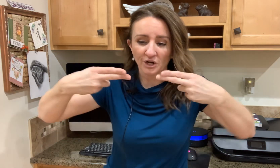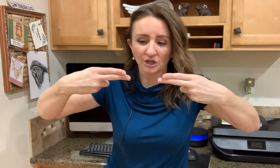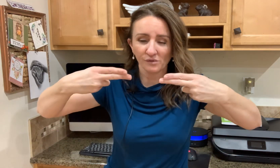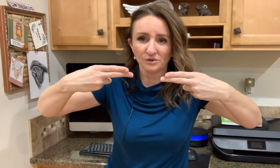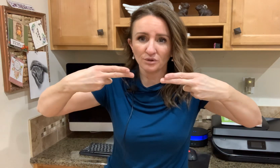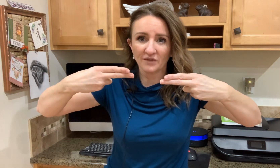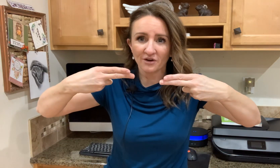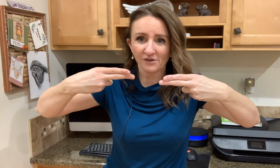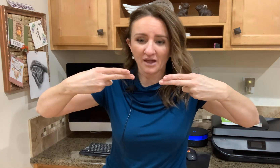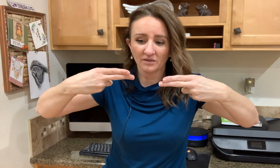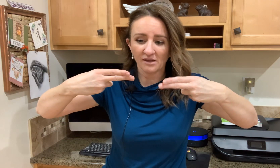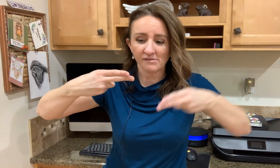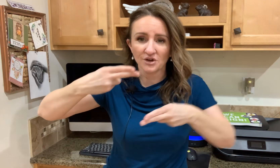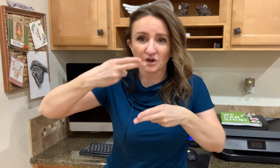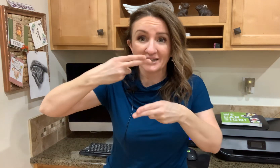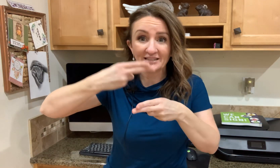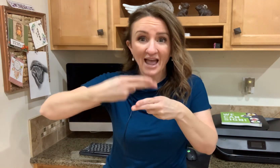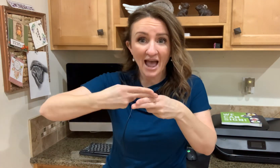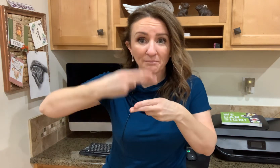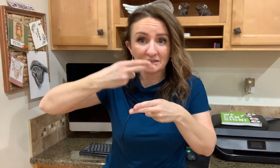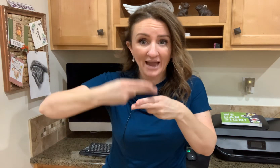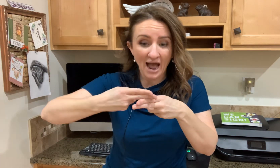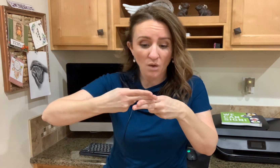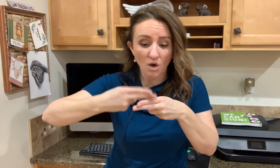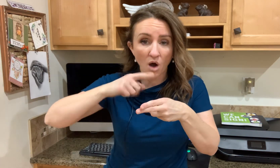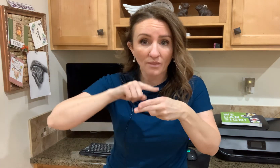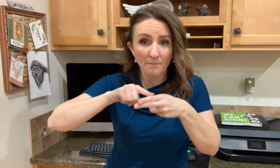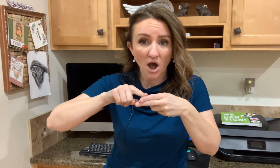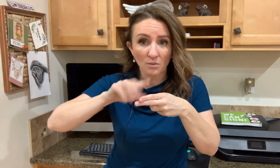gonna use two fingers like this and you're gonna tap down on the bottom hand